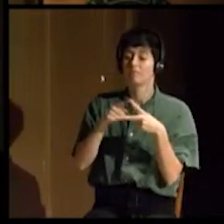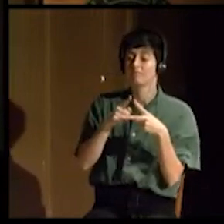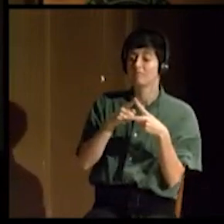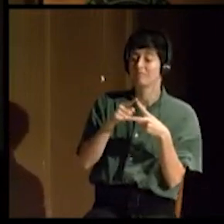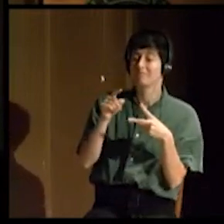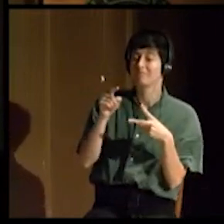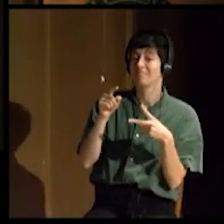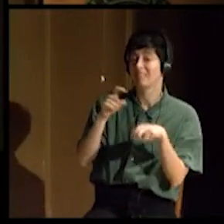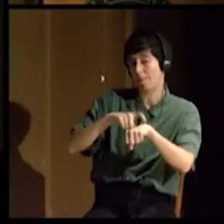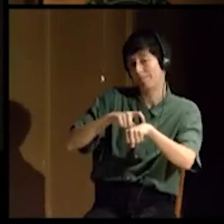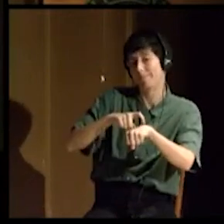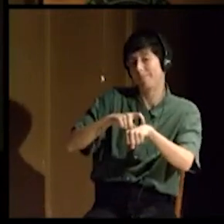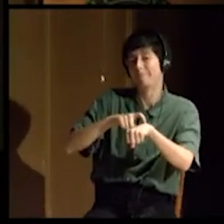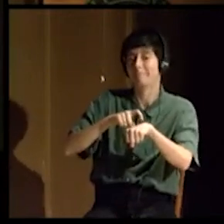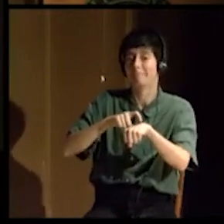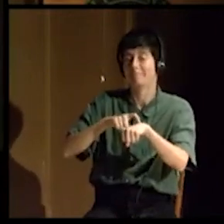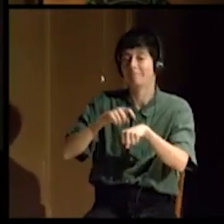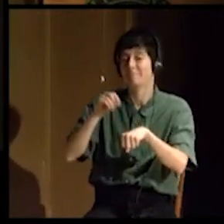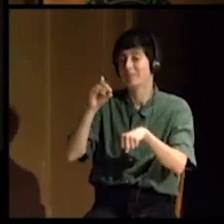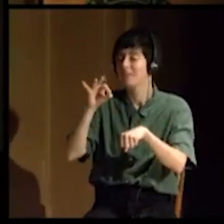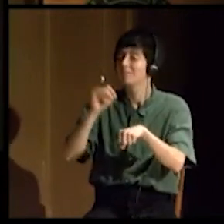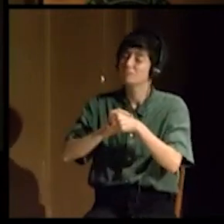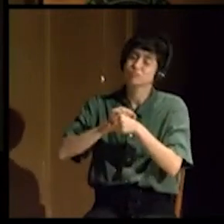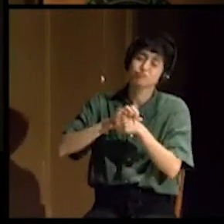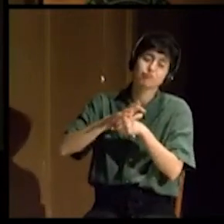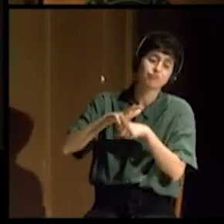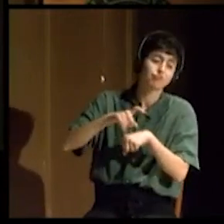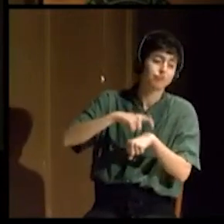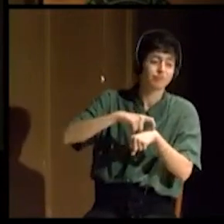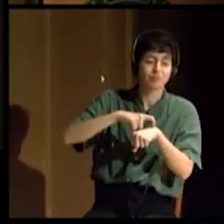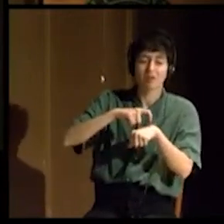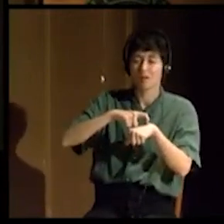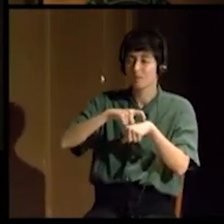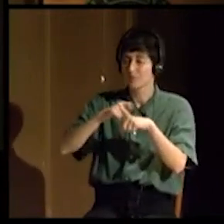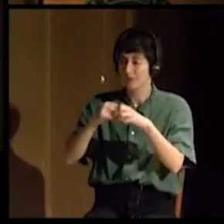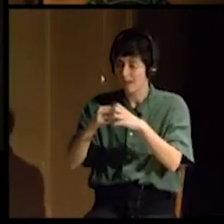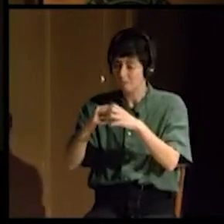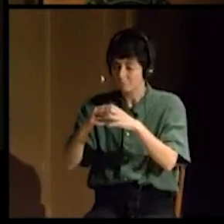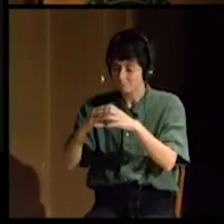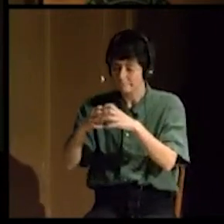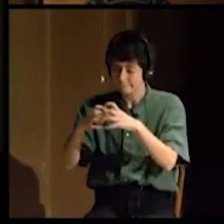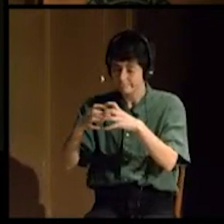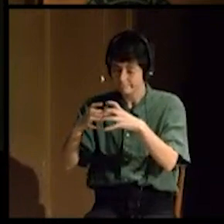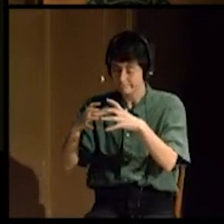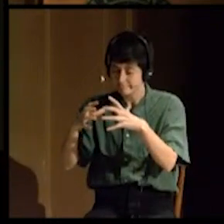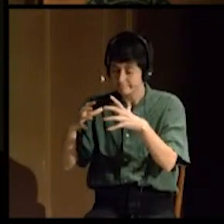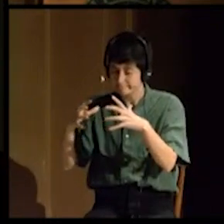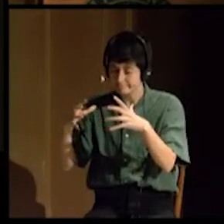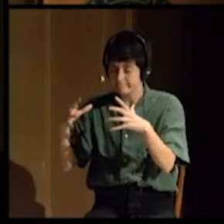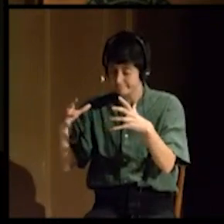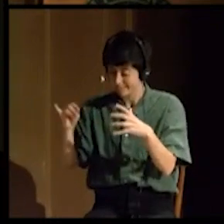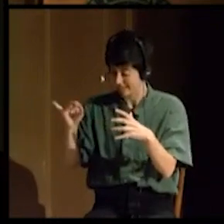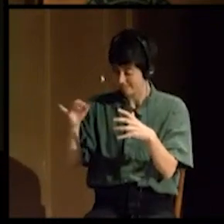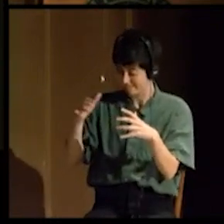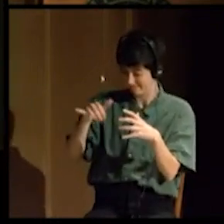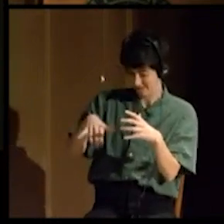You have a lot of time, you could build a big crystal. And for that we need to cool slowly in a magma chamber.